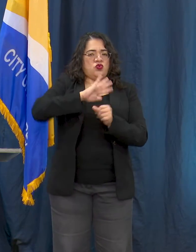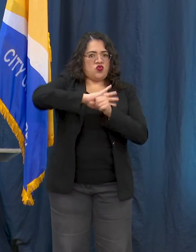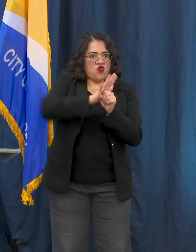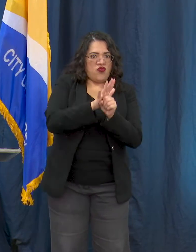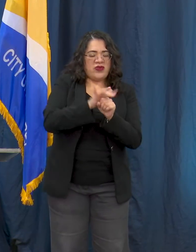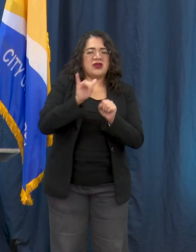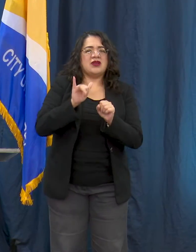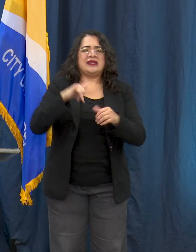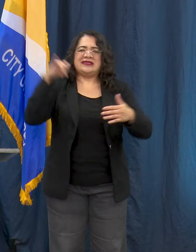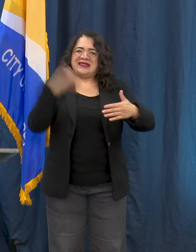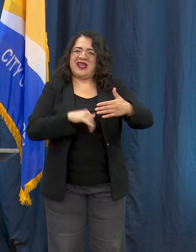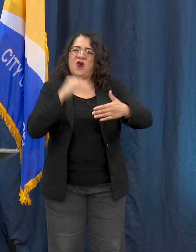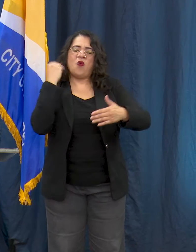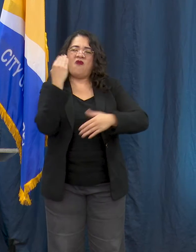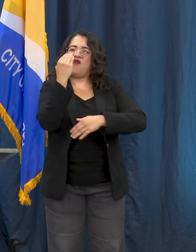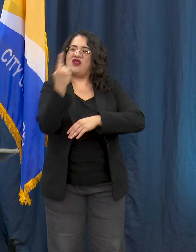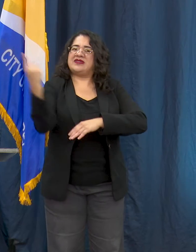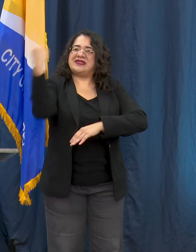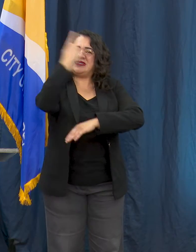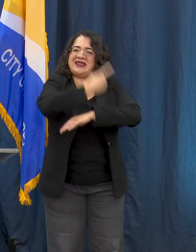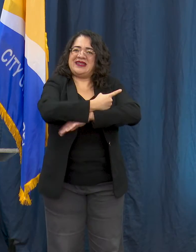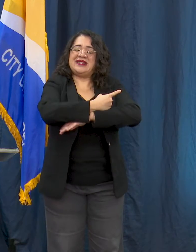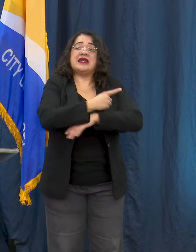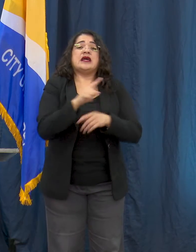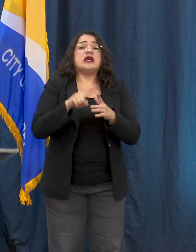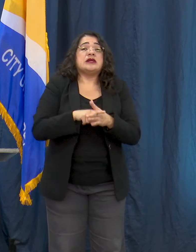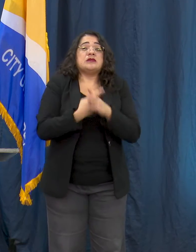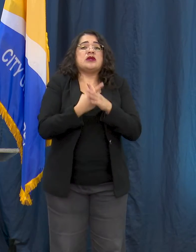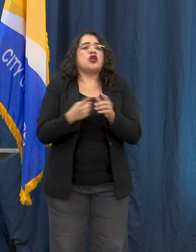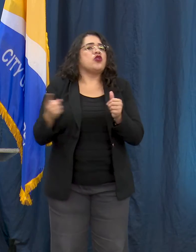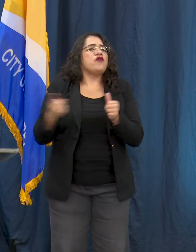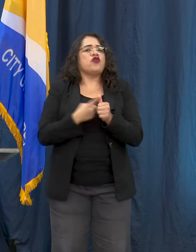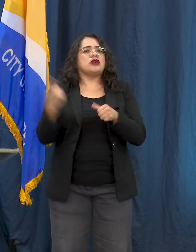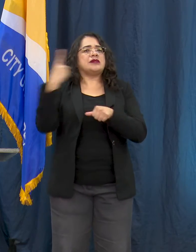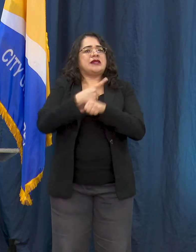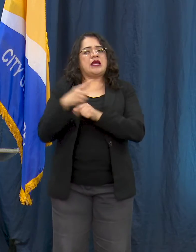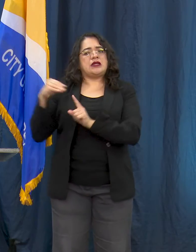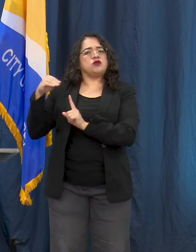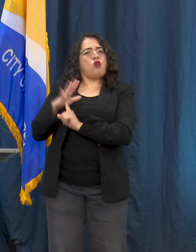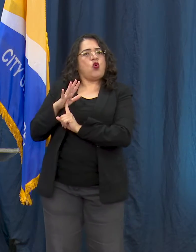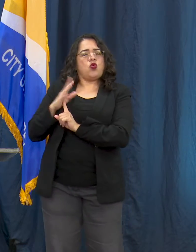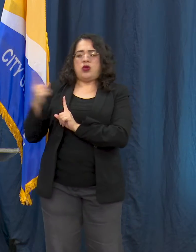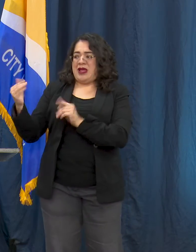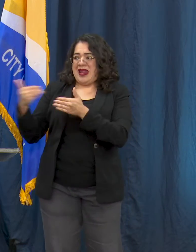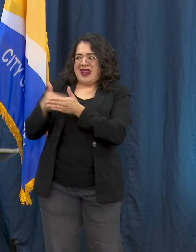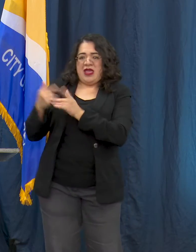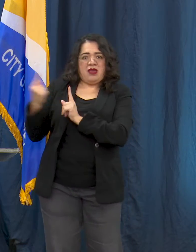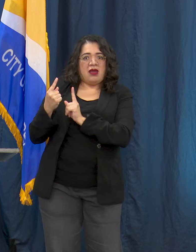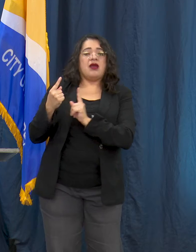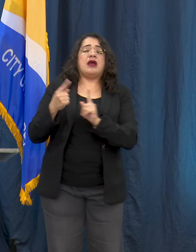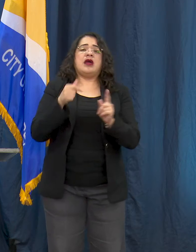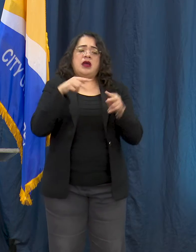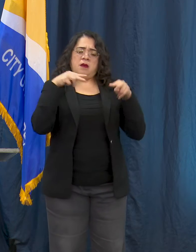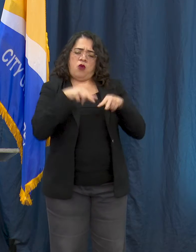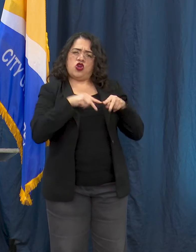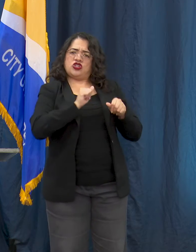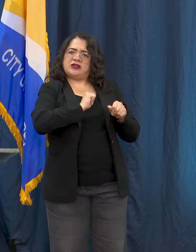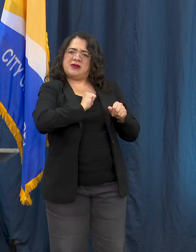with the most recent day that you were near them. Monitor yourself and maintain physical distancing-- at least at least six feet from others